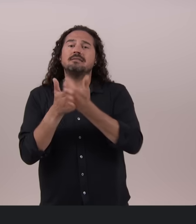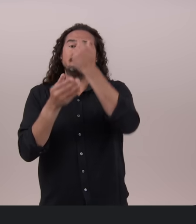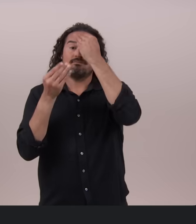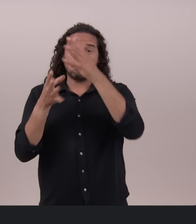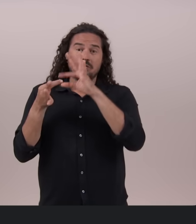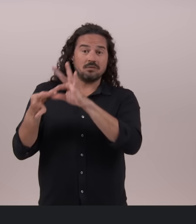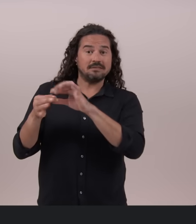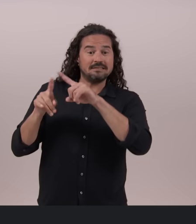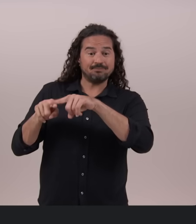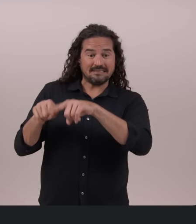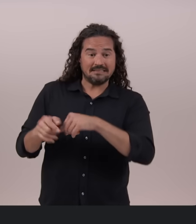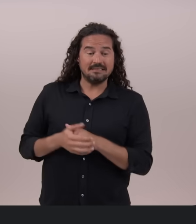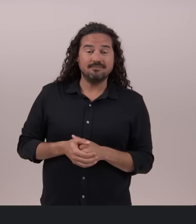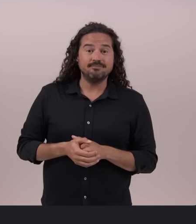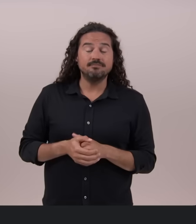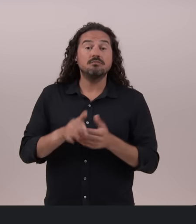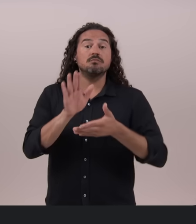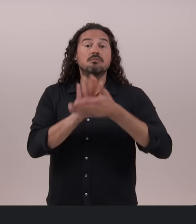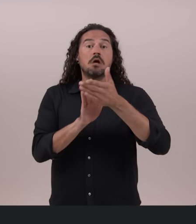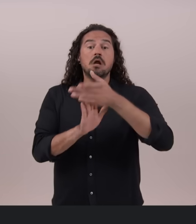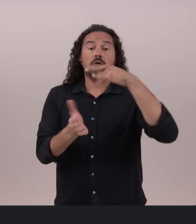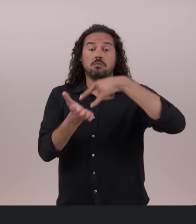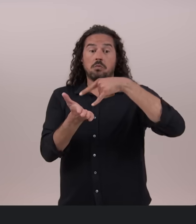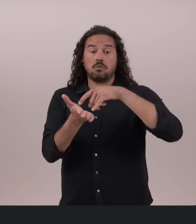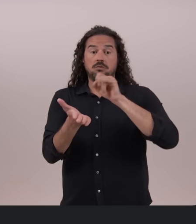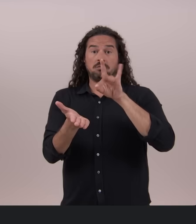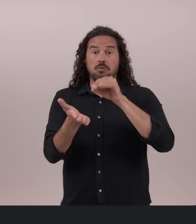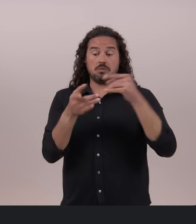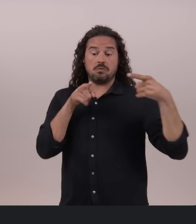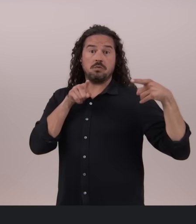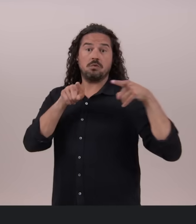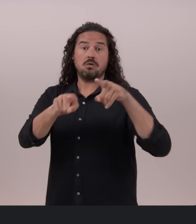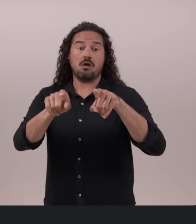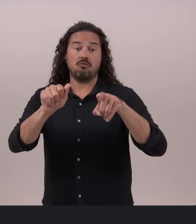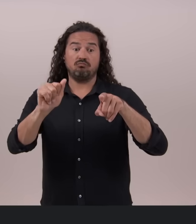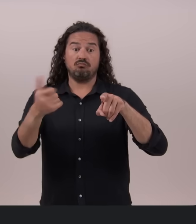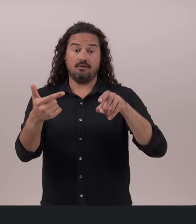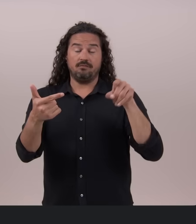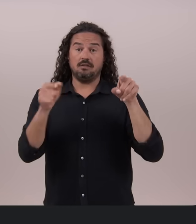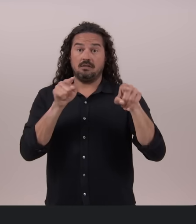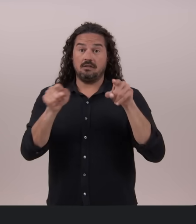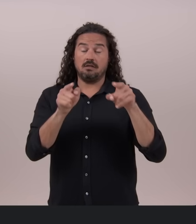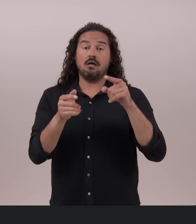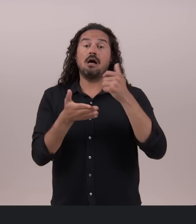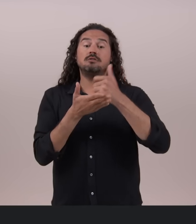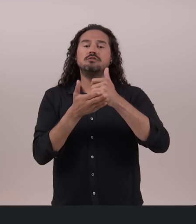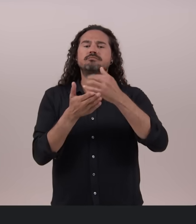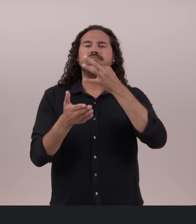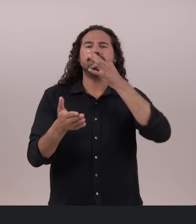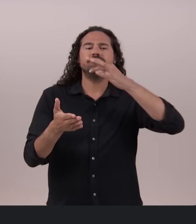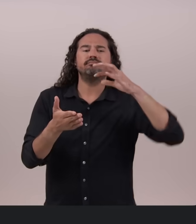By running Android Studio alongside Antigravity, the agent can leverage these capabilities to run tasks